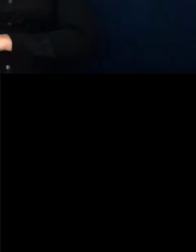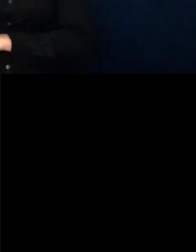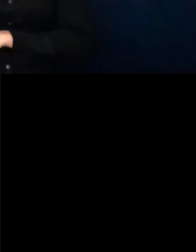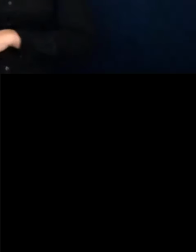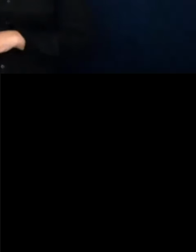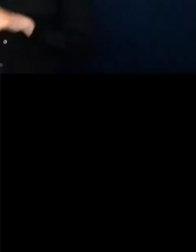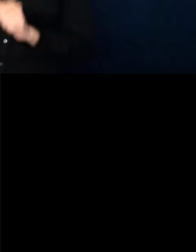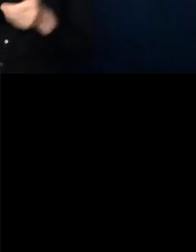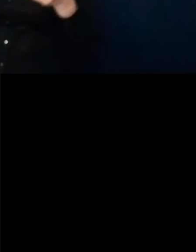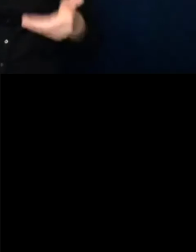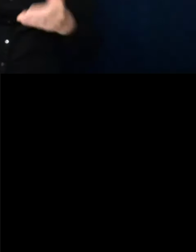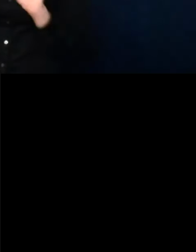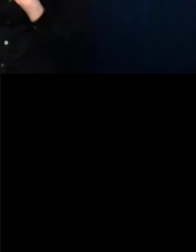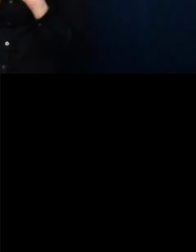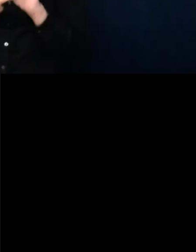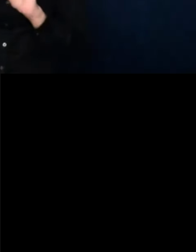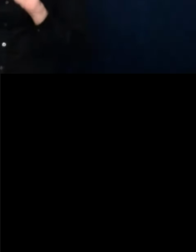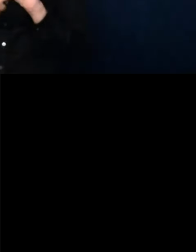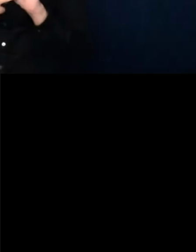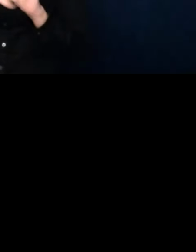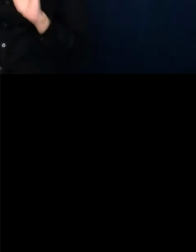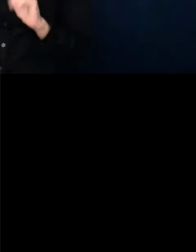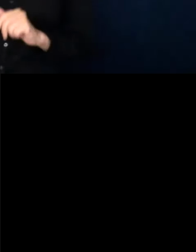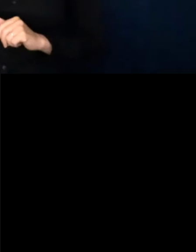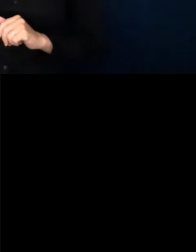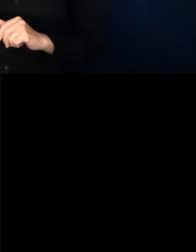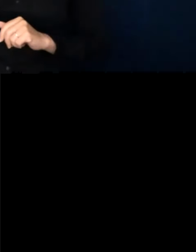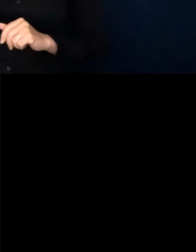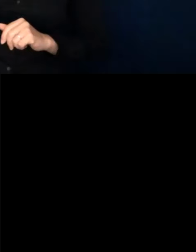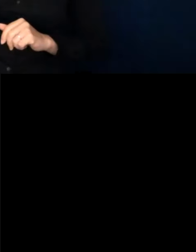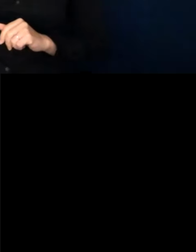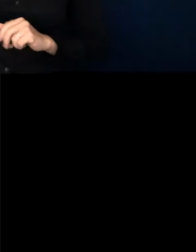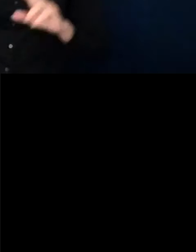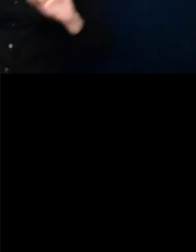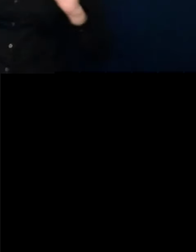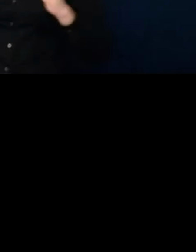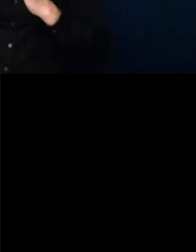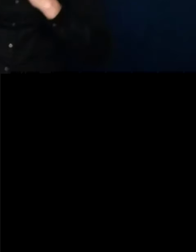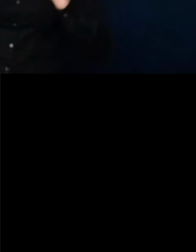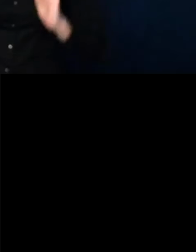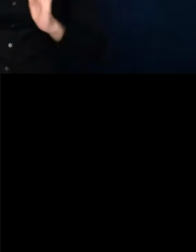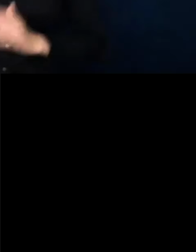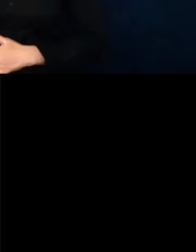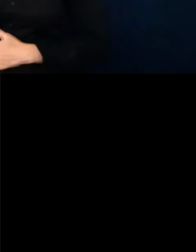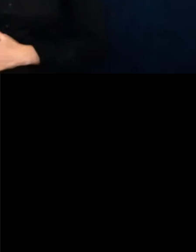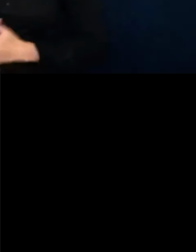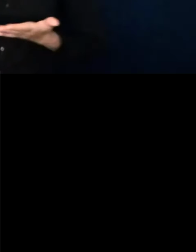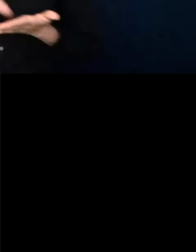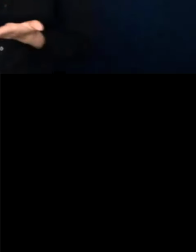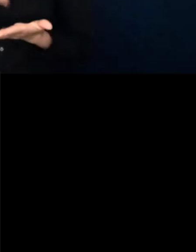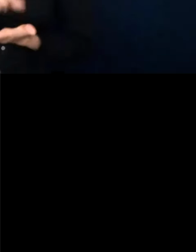That is on the MRAC Artists' Futures page. If you would like to, if you read the guidelines,